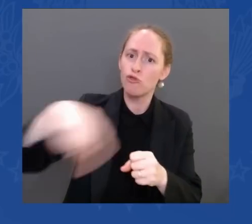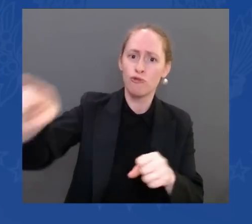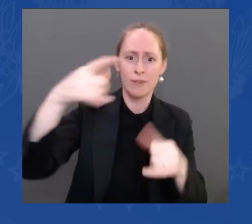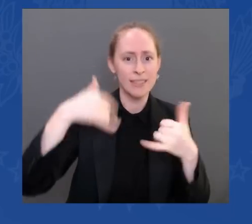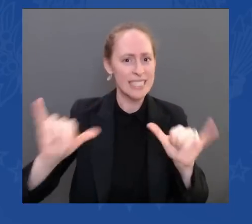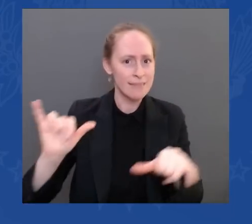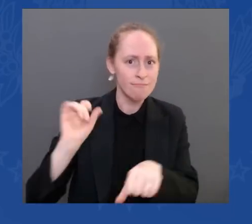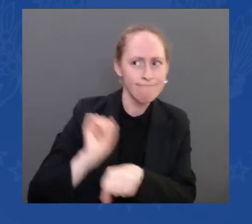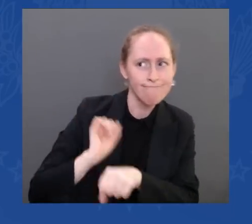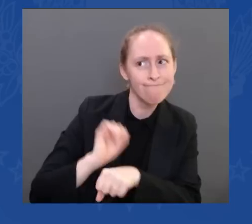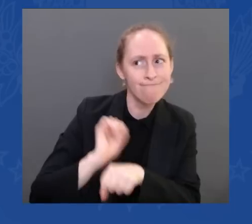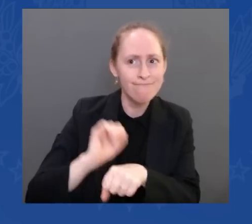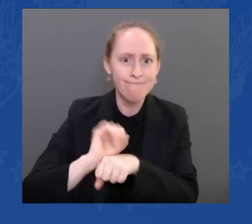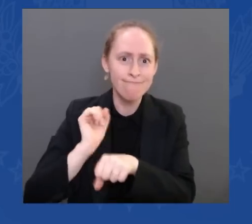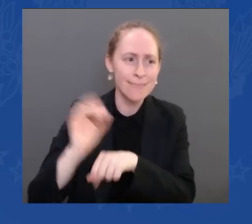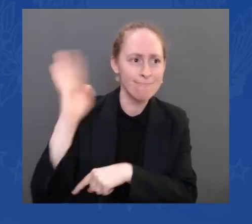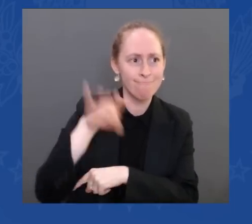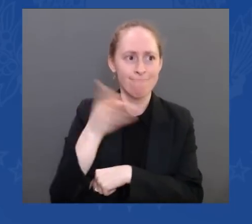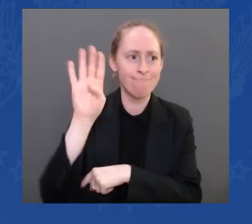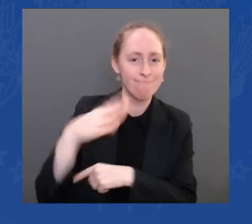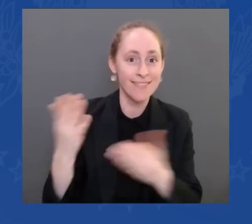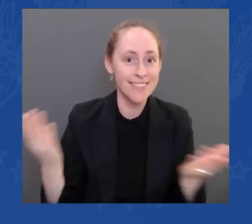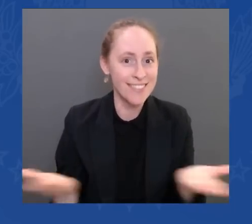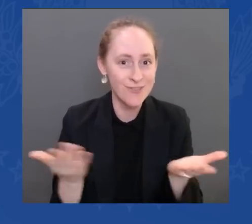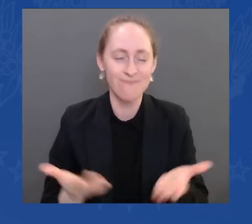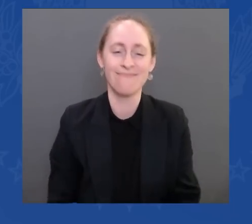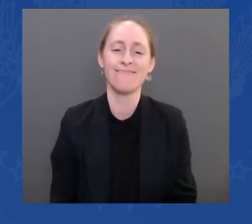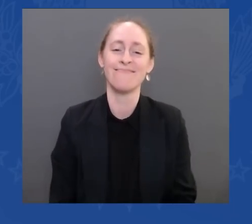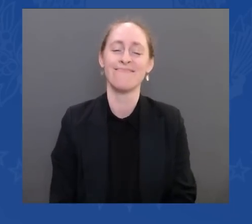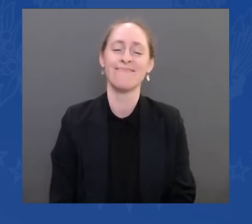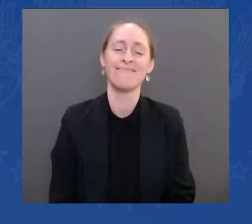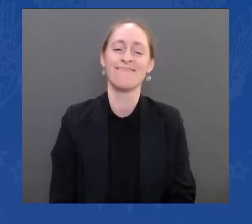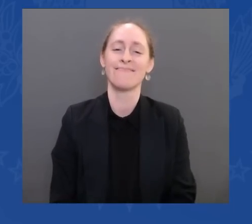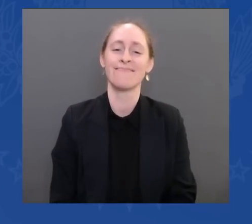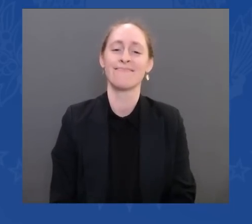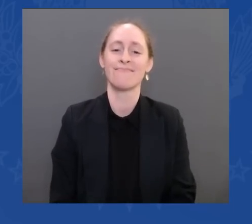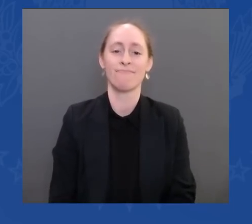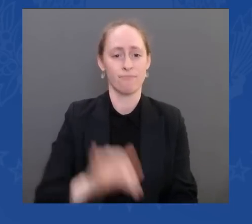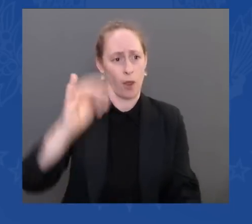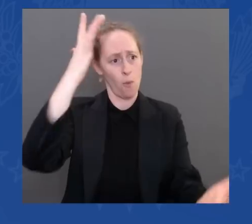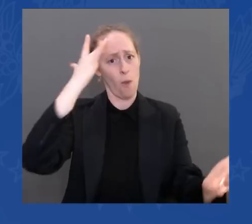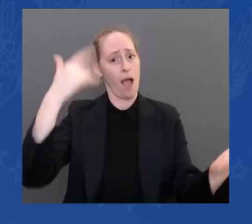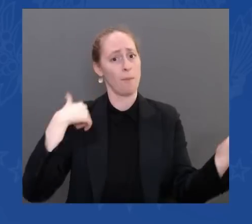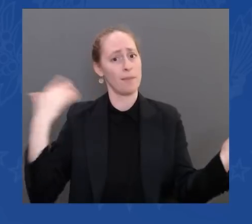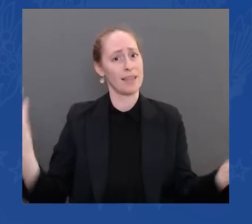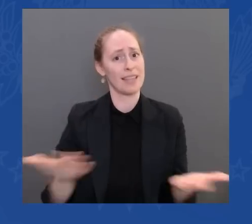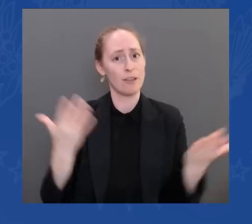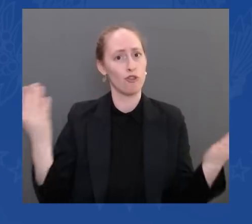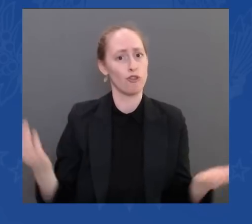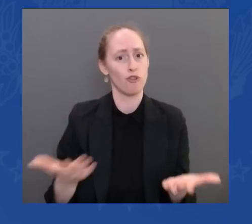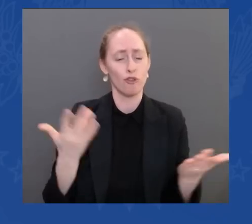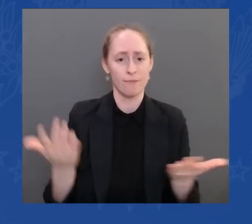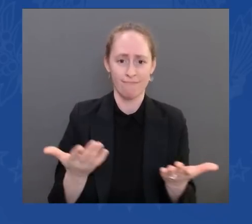I came for a basic reason, from the bottom of my heart: to say thank you. Thank you, thank you, thank you for what you do.